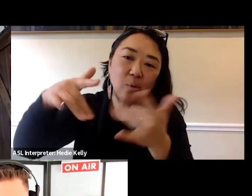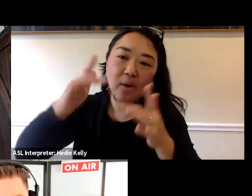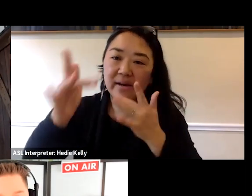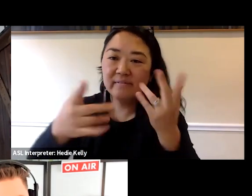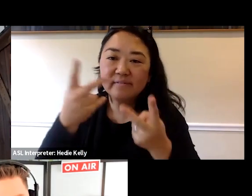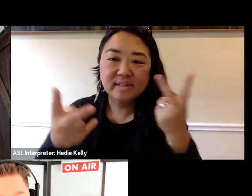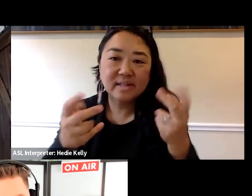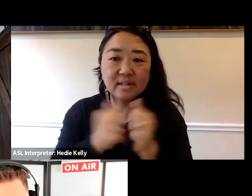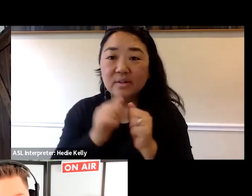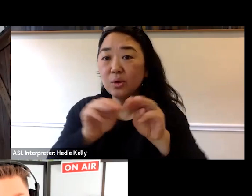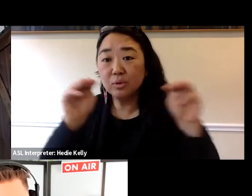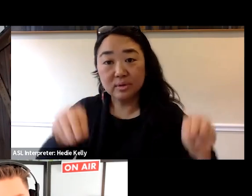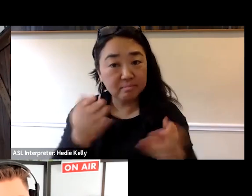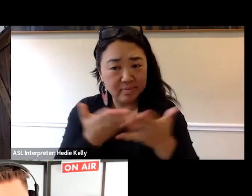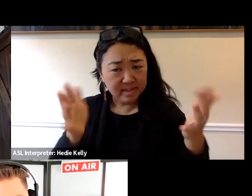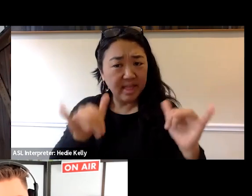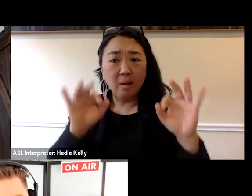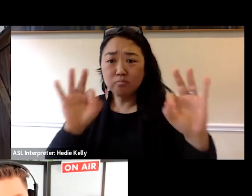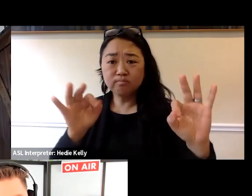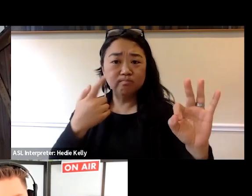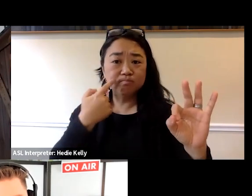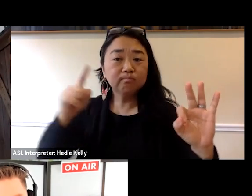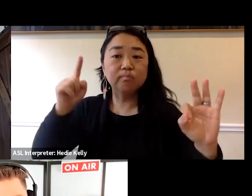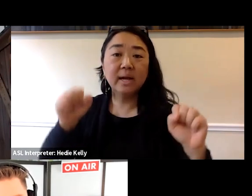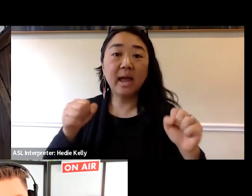things like that, that you can really think about building